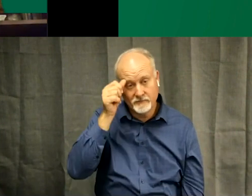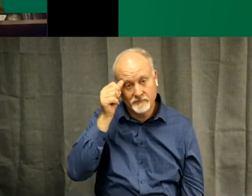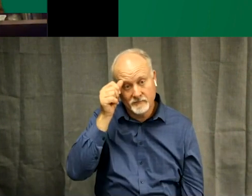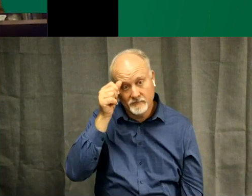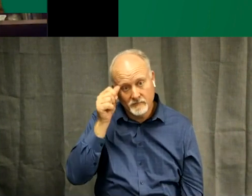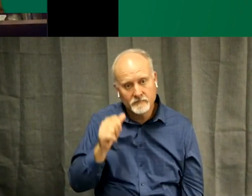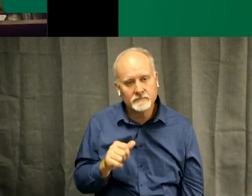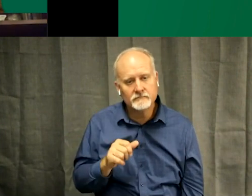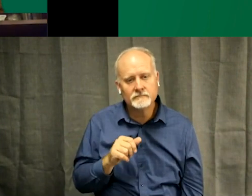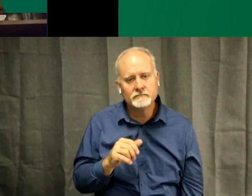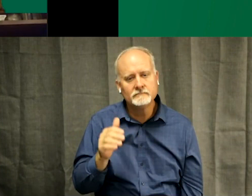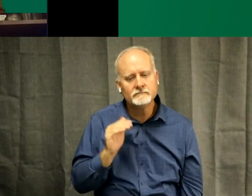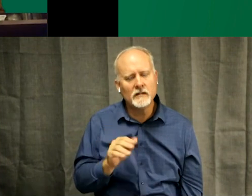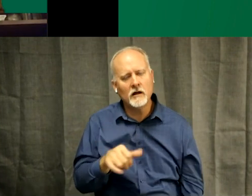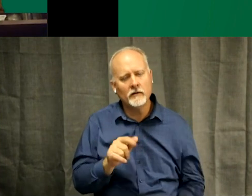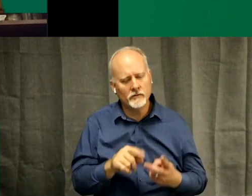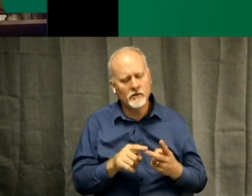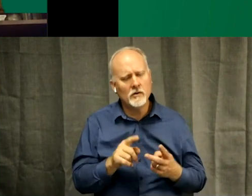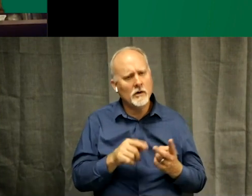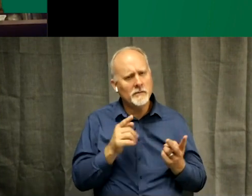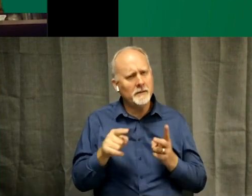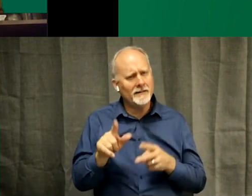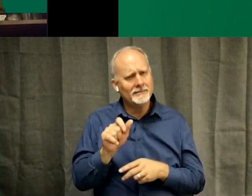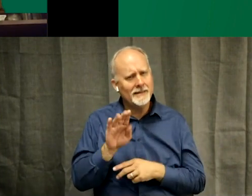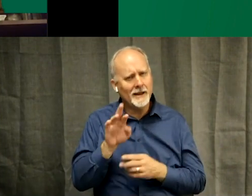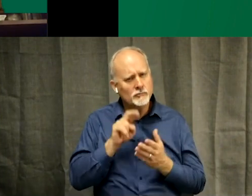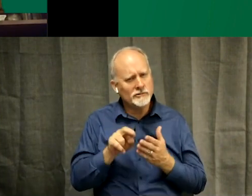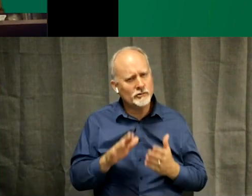thank you a student asks what will be happening to lab research or shadowing opportunities